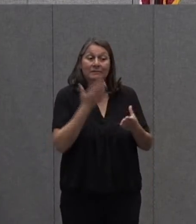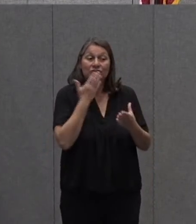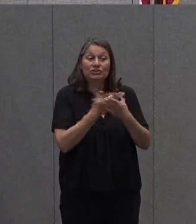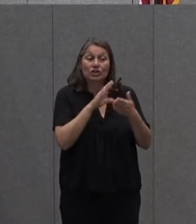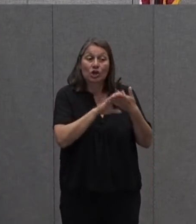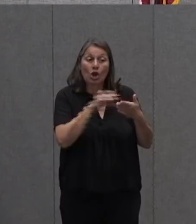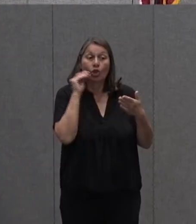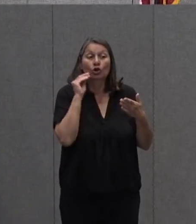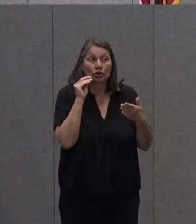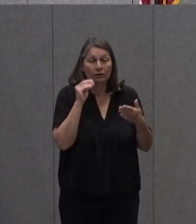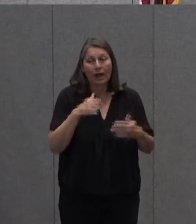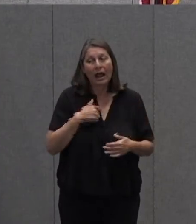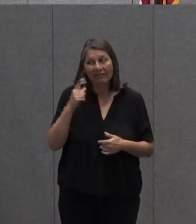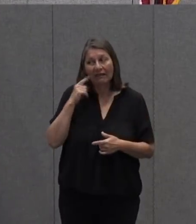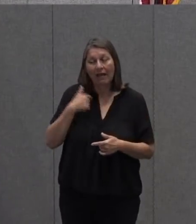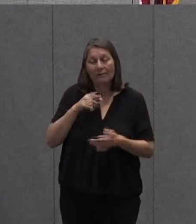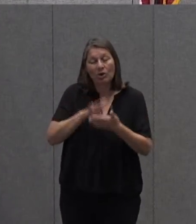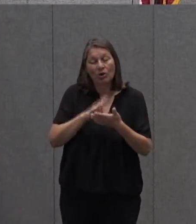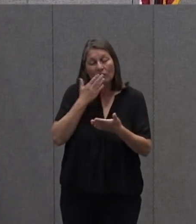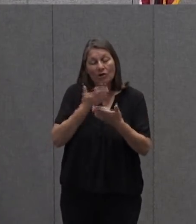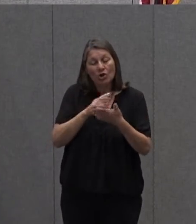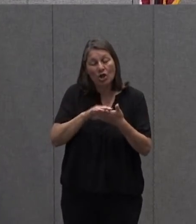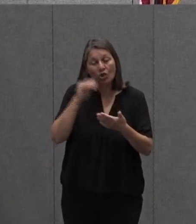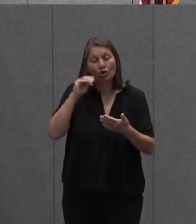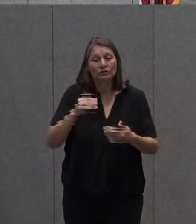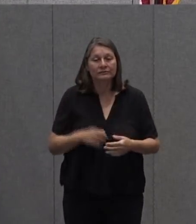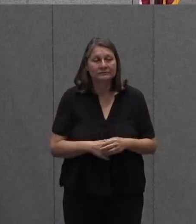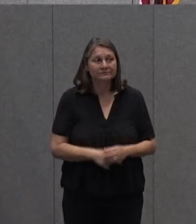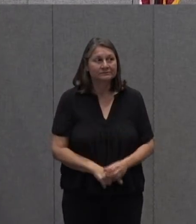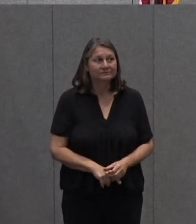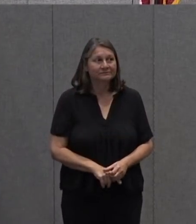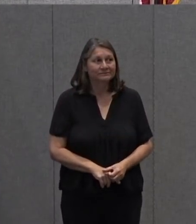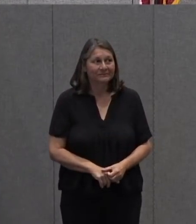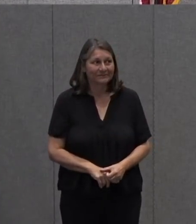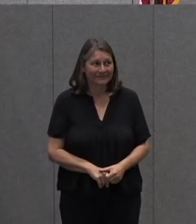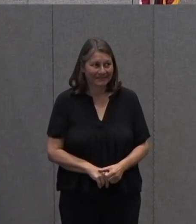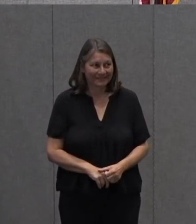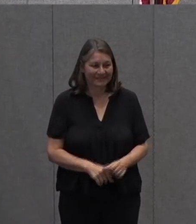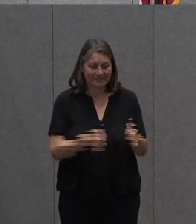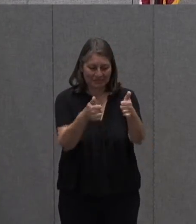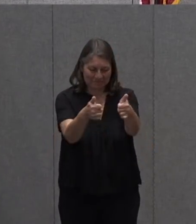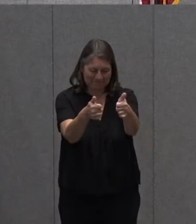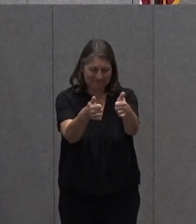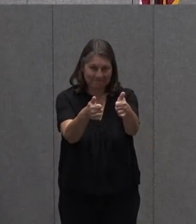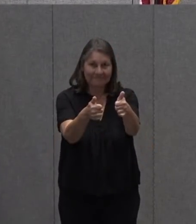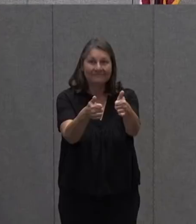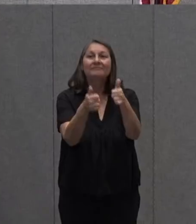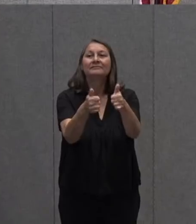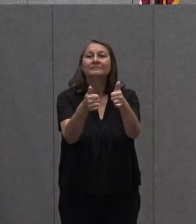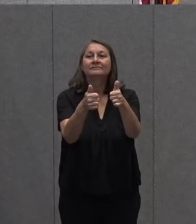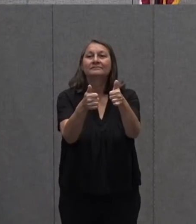I think I'm a good learner. Thumbs up? Yeah, we'll give her - Two thumbs up. Thumbs up, that's okay. - Two thumbs up.